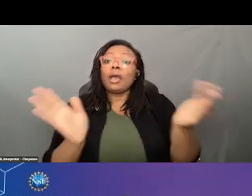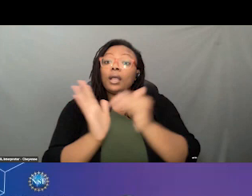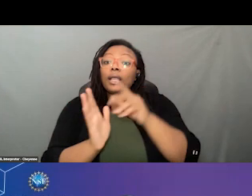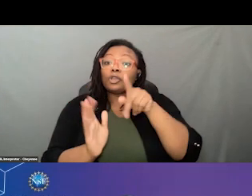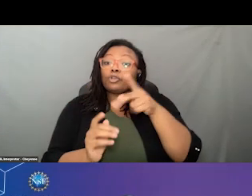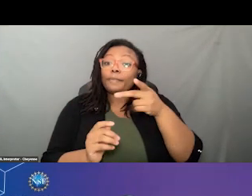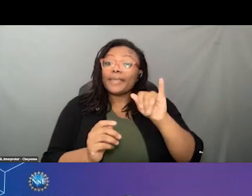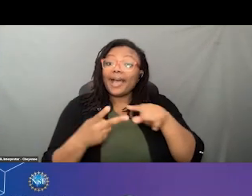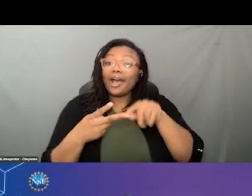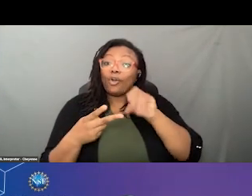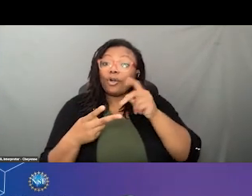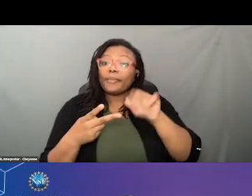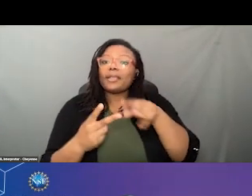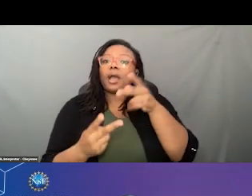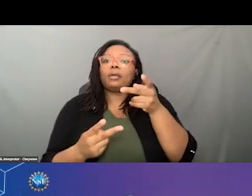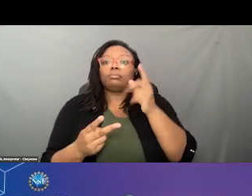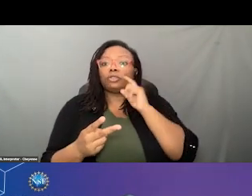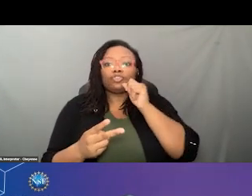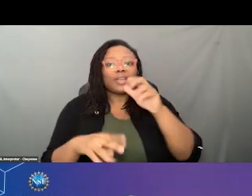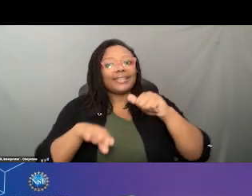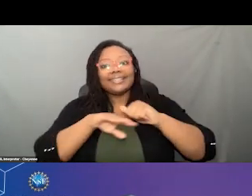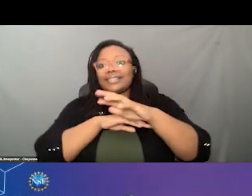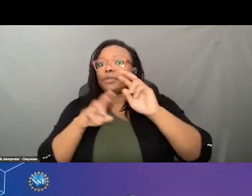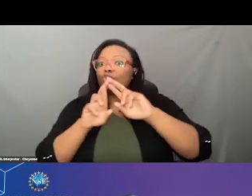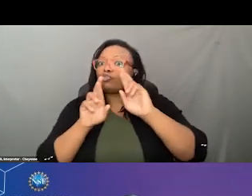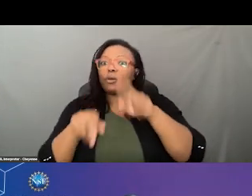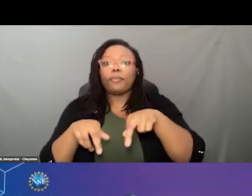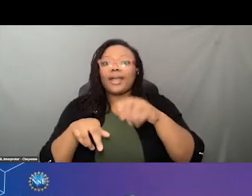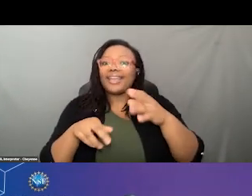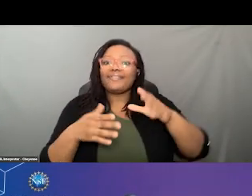Again, if you're a PI or a co-PI, you should not be submitting these reports